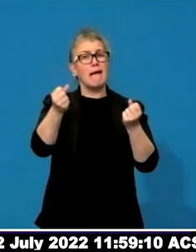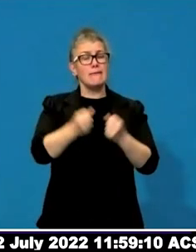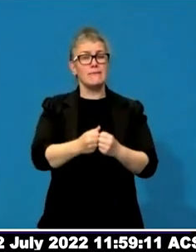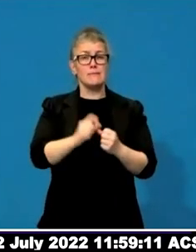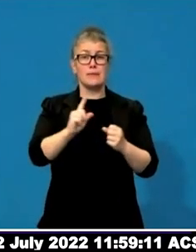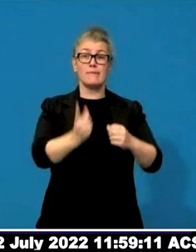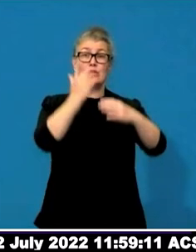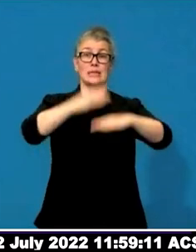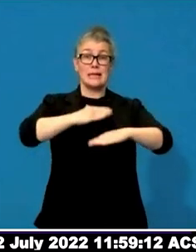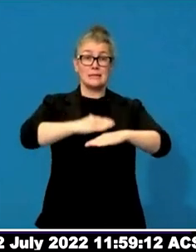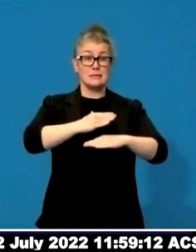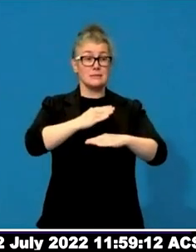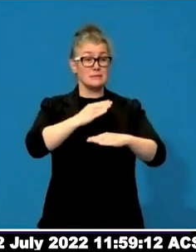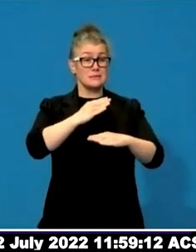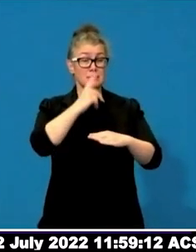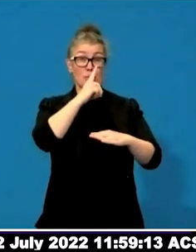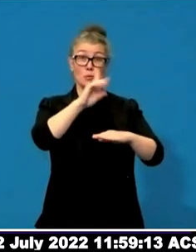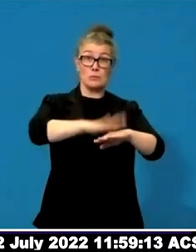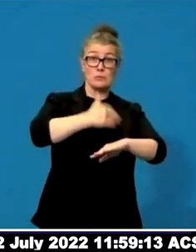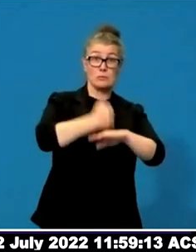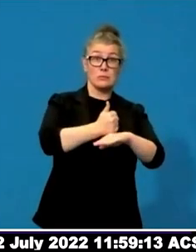who have set up support coordination businesses